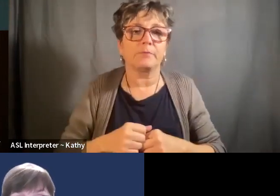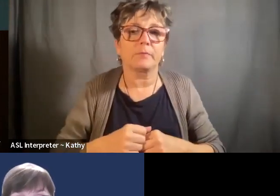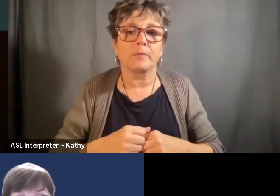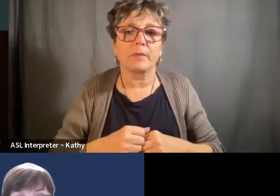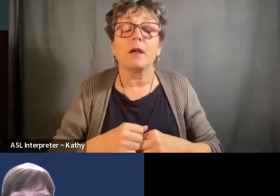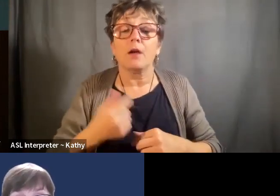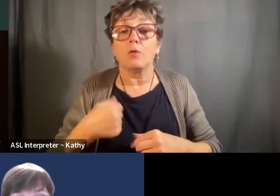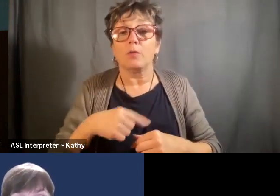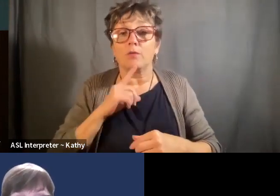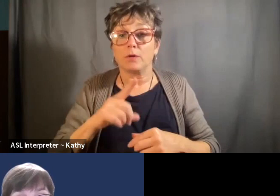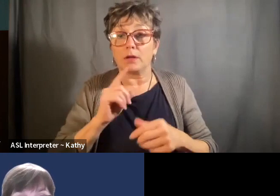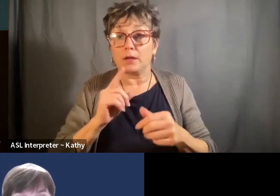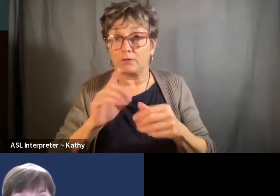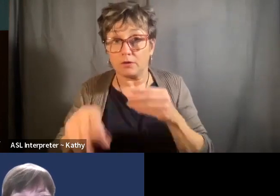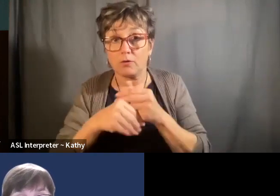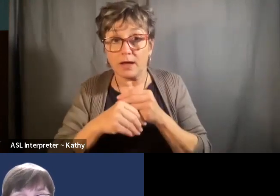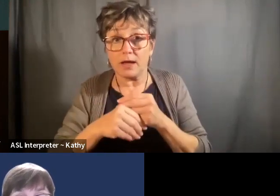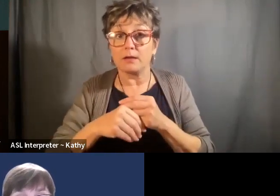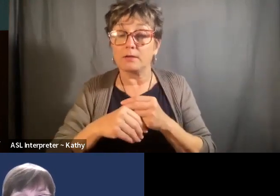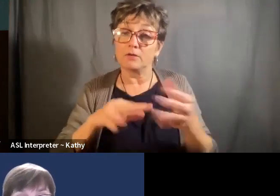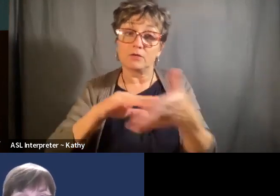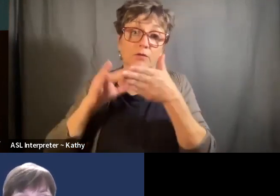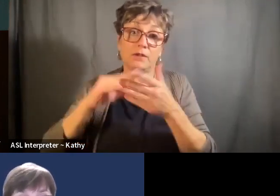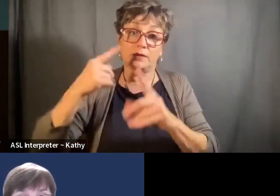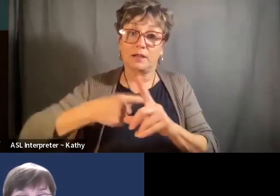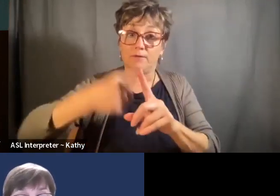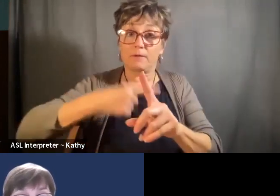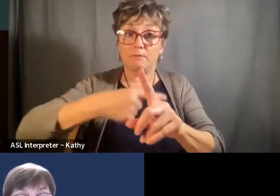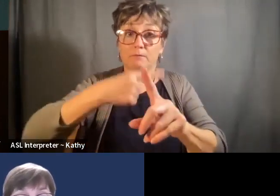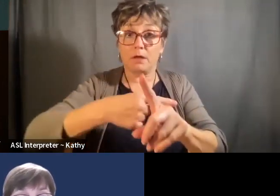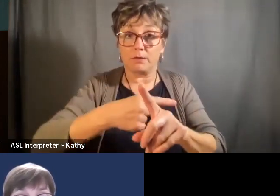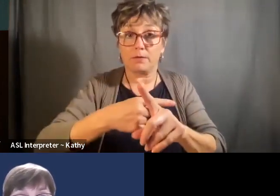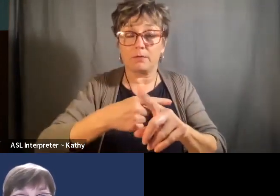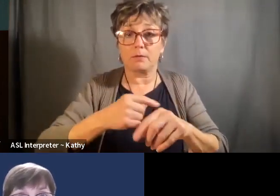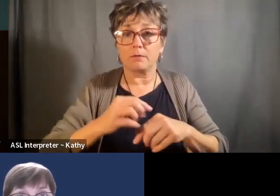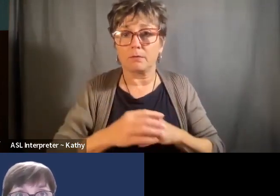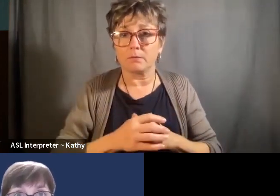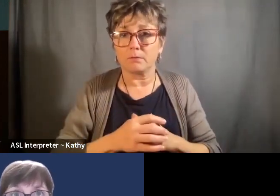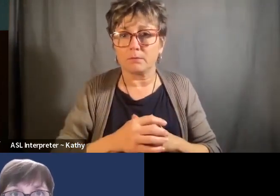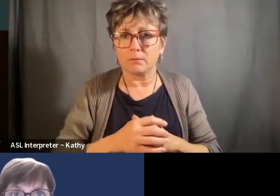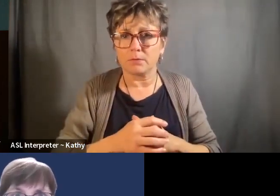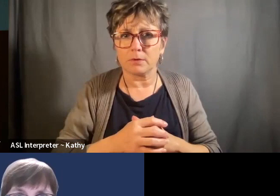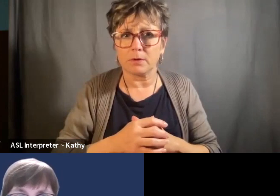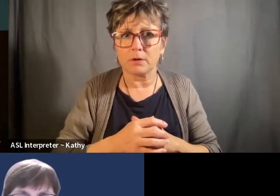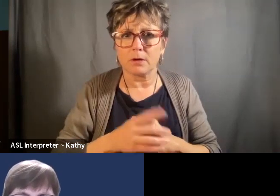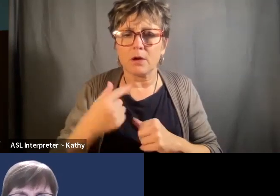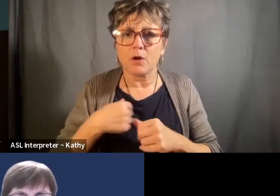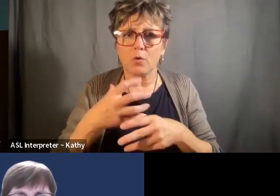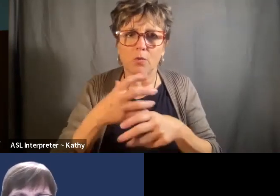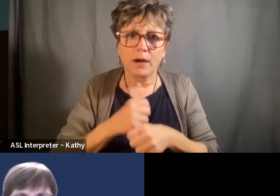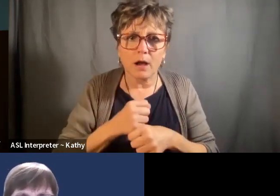to the to the technology and the content. So for instance, we got feedback from a group that